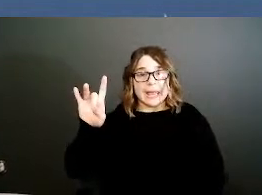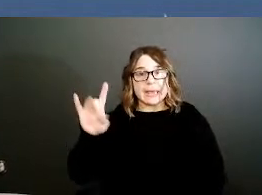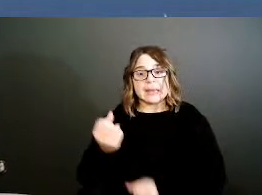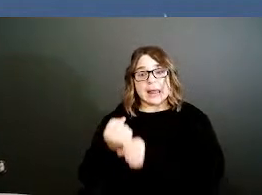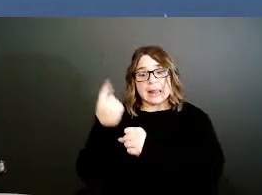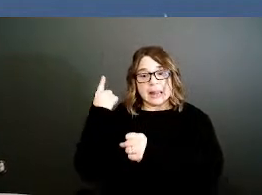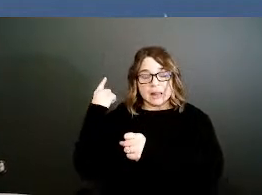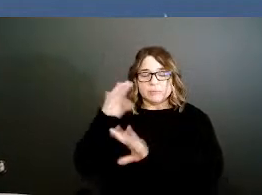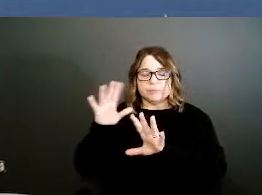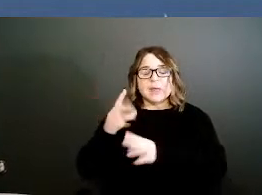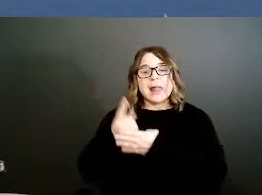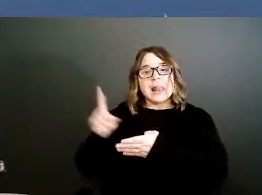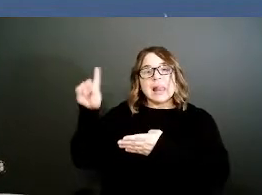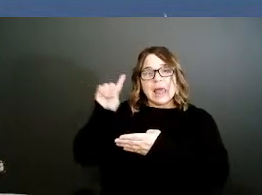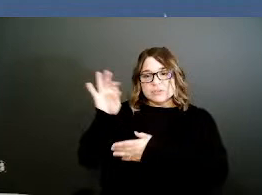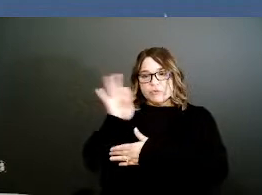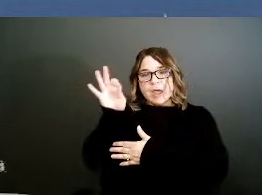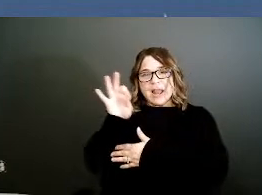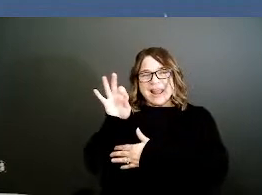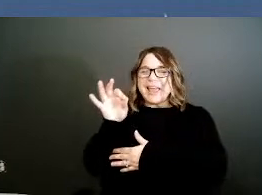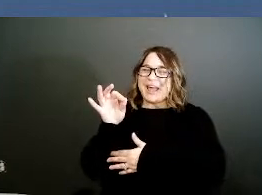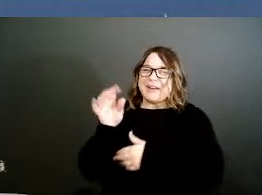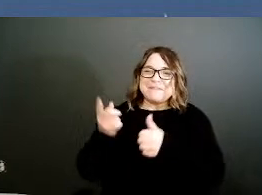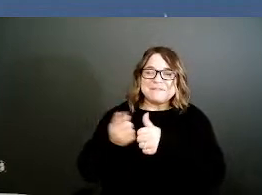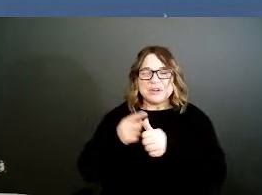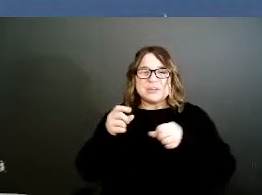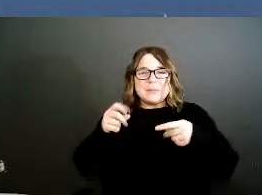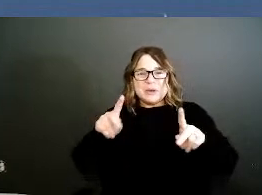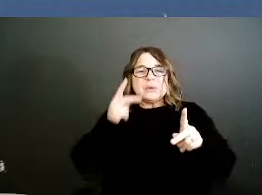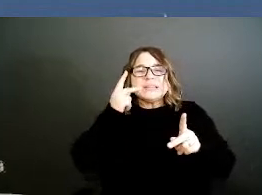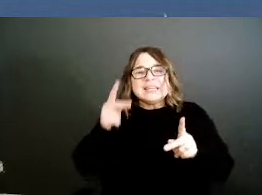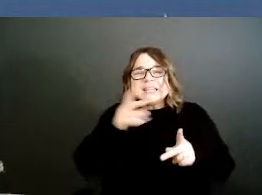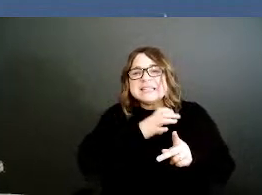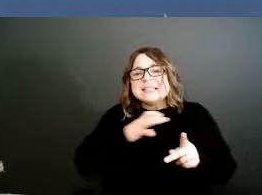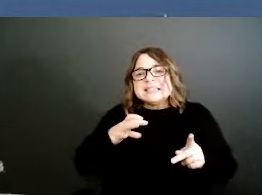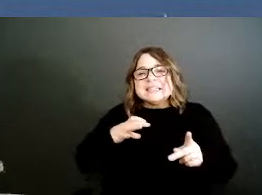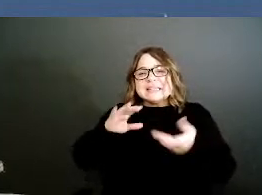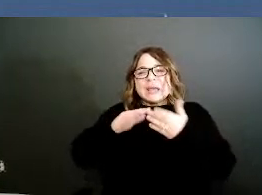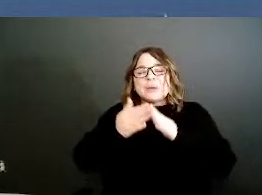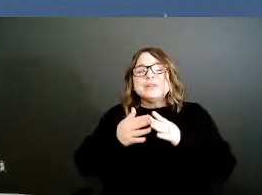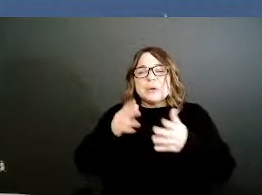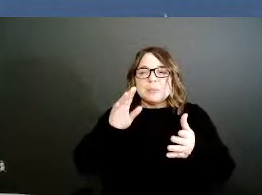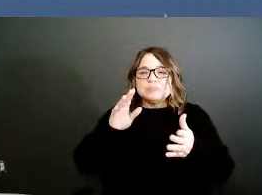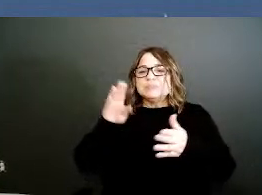THIS PUBLIC HEARING IS THE FIRST AND THE LAST CHANCE TO COMMENT ON THE CITY COUNCIL'S MODIFICATIONS TO THE MAYOR'S BUDGET.